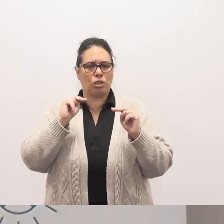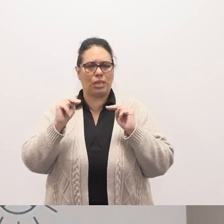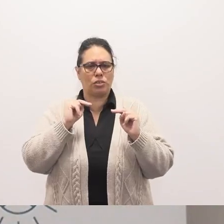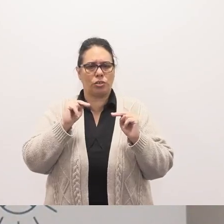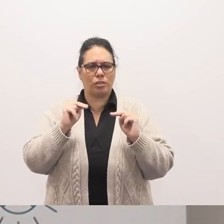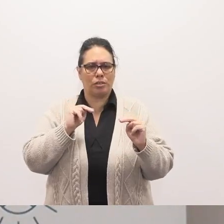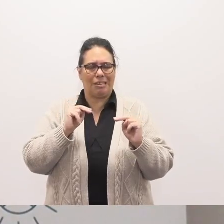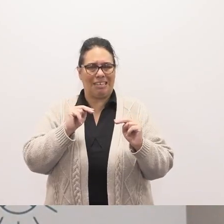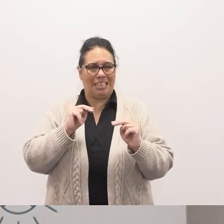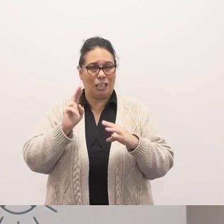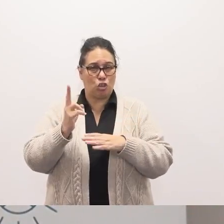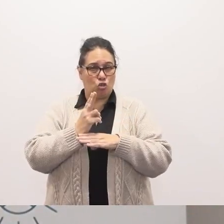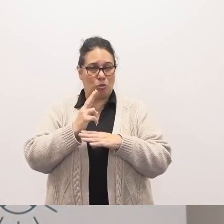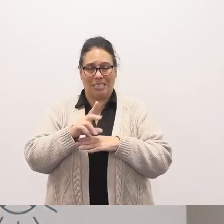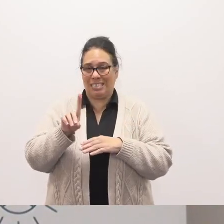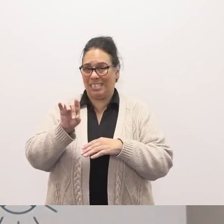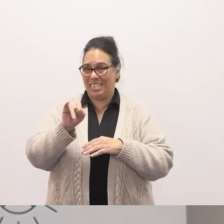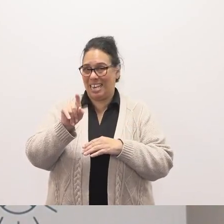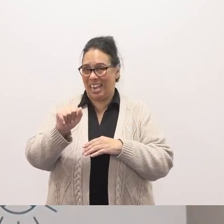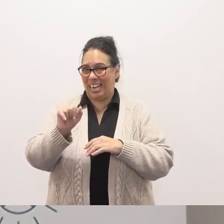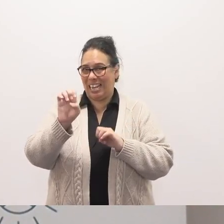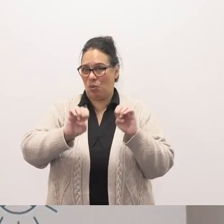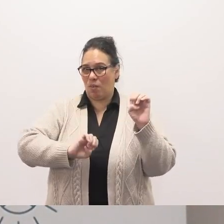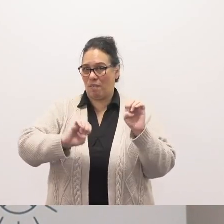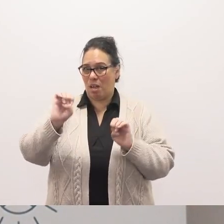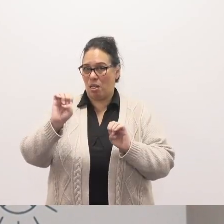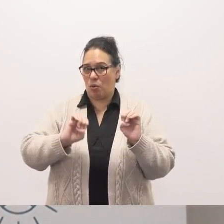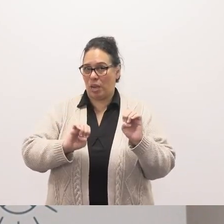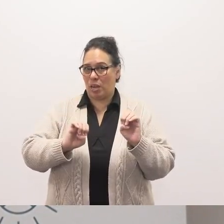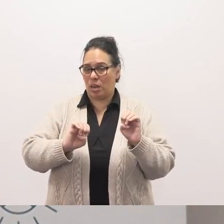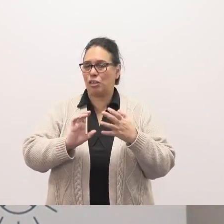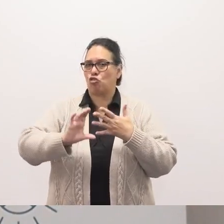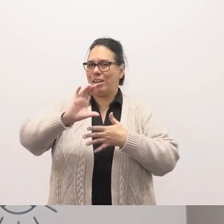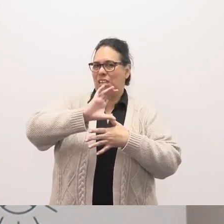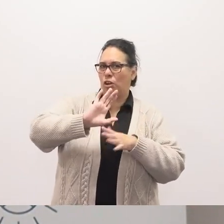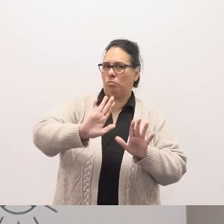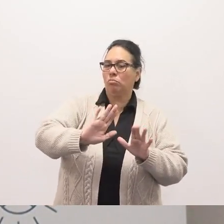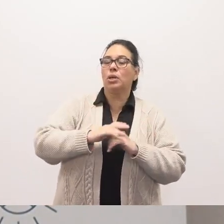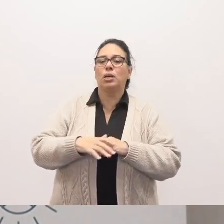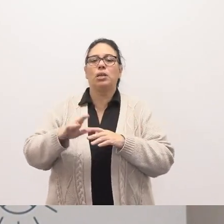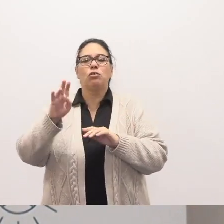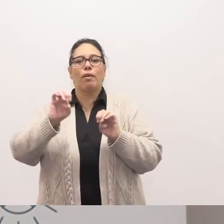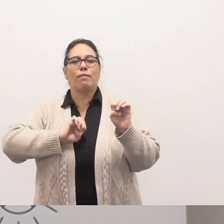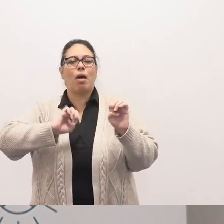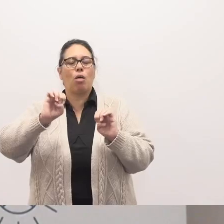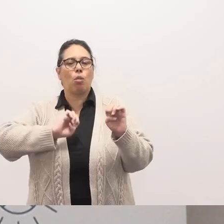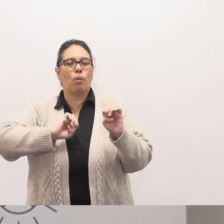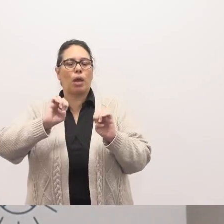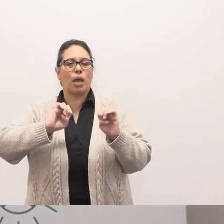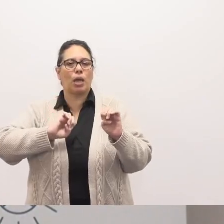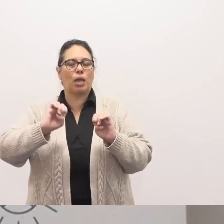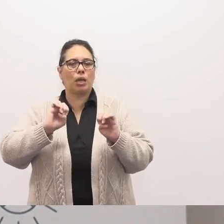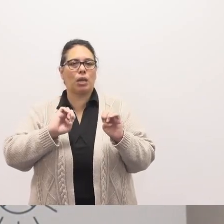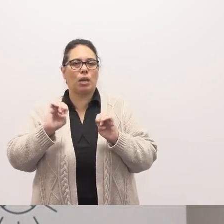and that's using data to evaluate, as a criteria for evaluation.